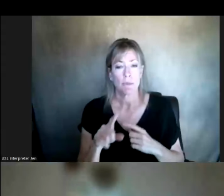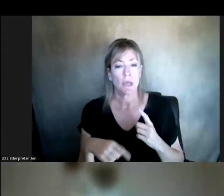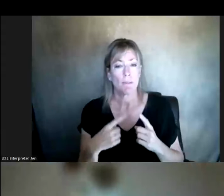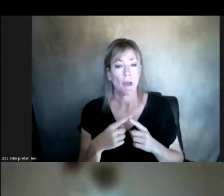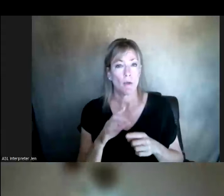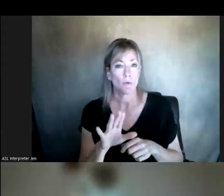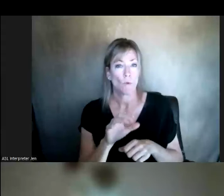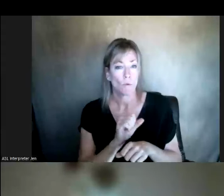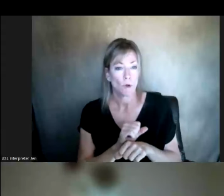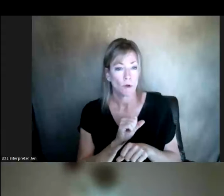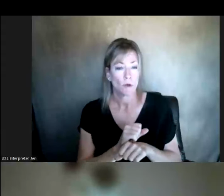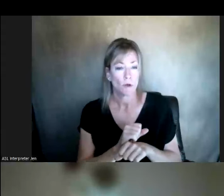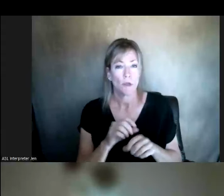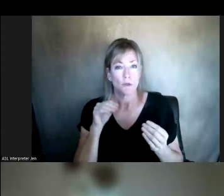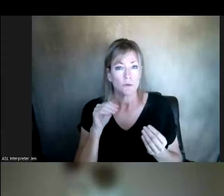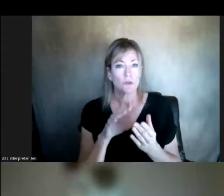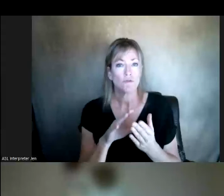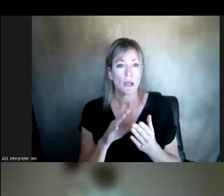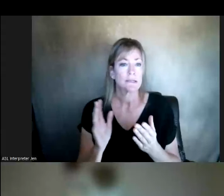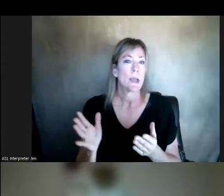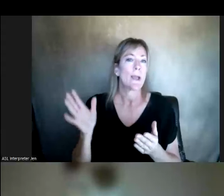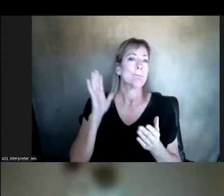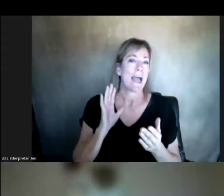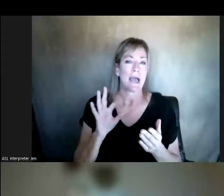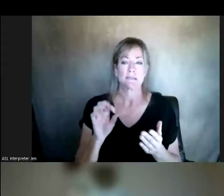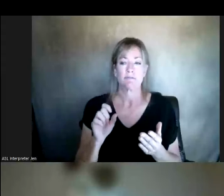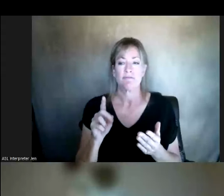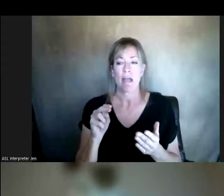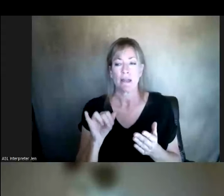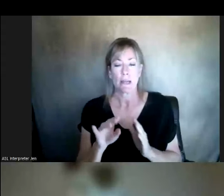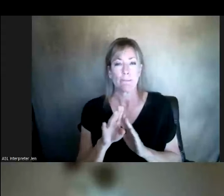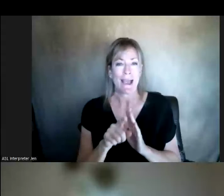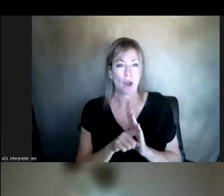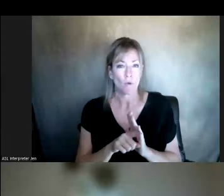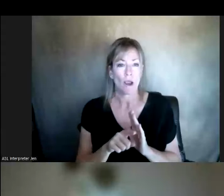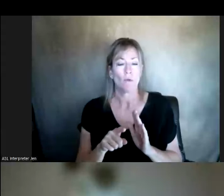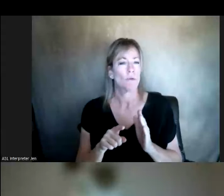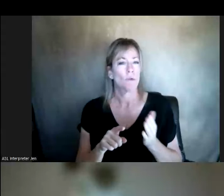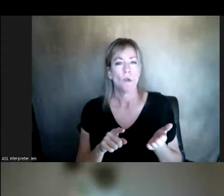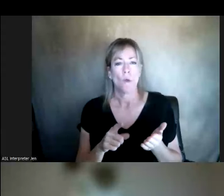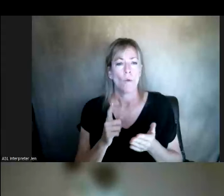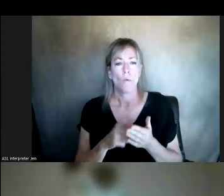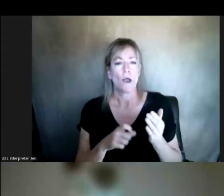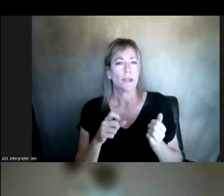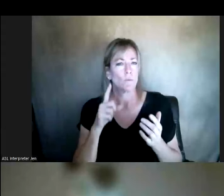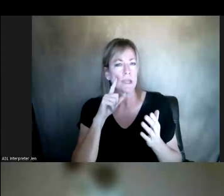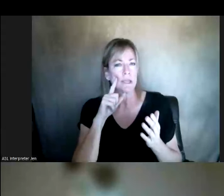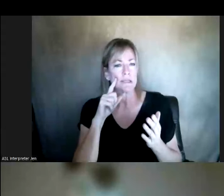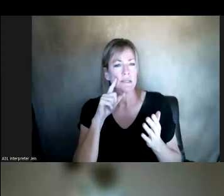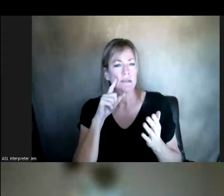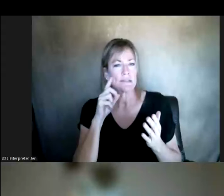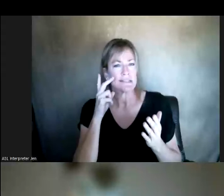YOU ARE DOING TO ADDRESS PAST FELONY? WHAT CAN WE SEE OUT OF CRISIS JAM WITH THAT WORK?